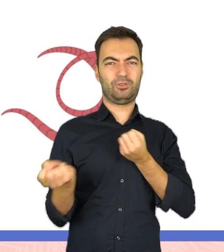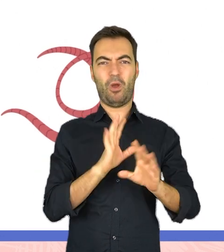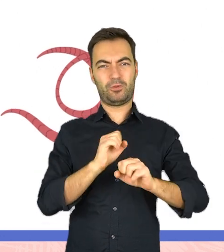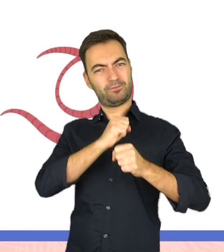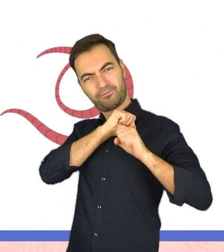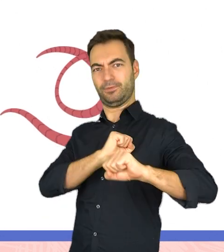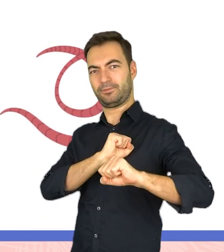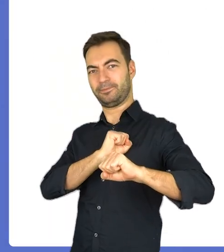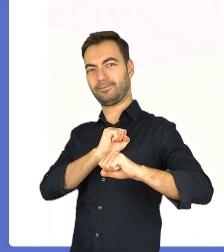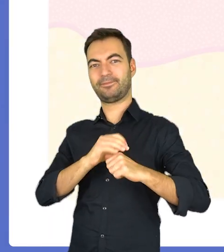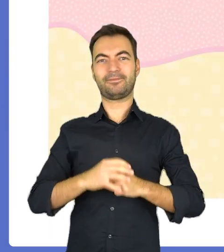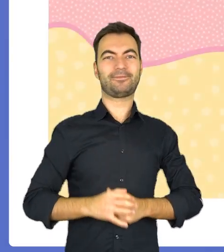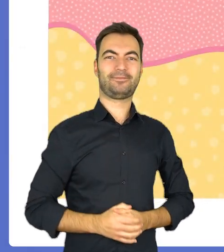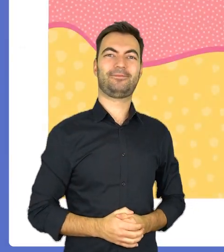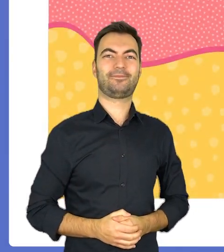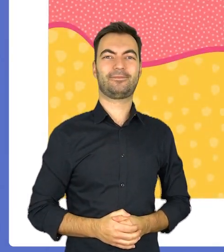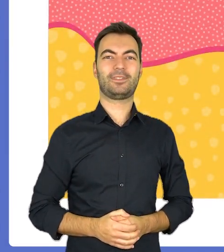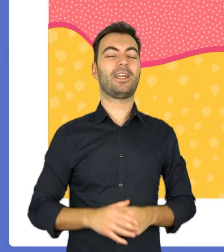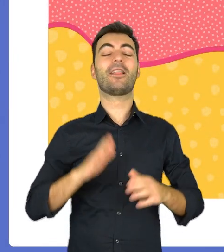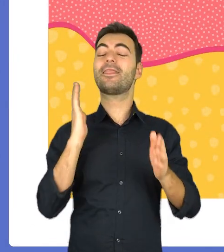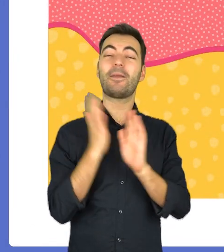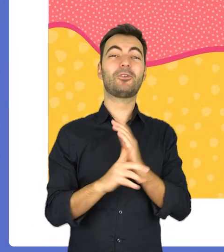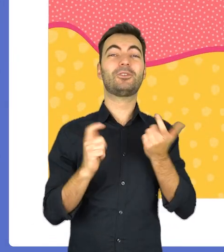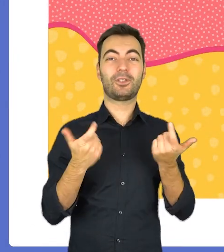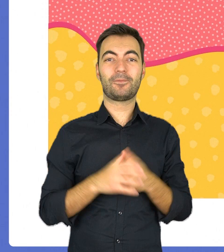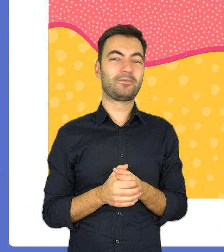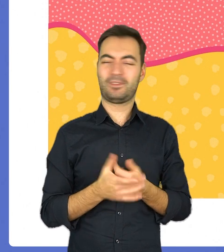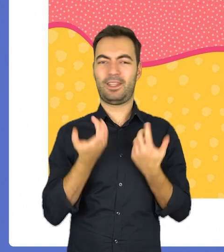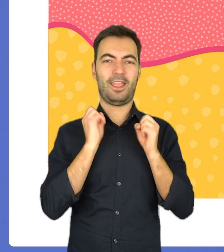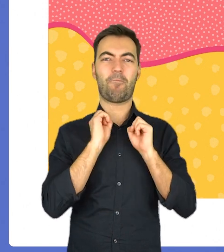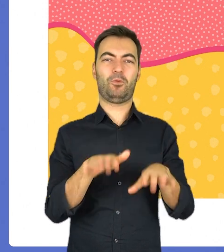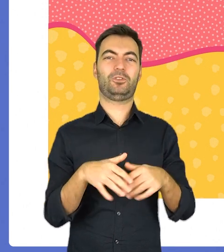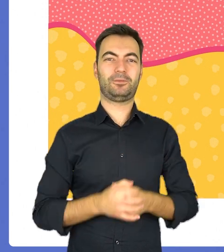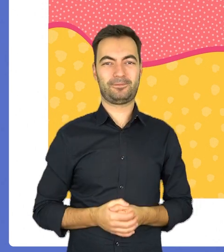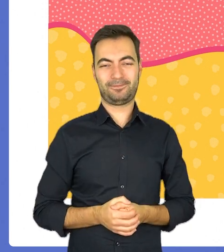overcome them. The easiest one is not to let the enemies inside.